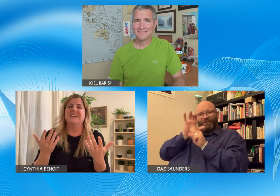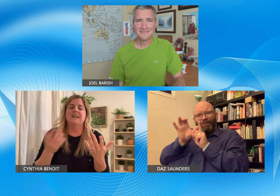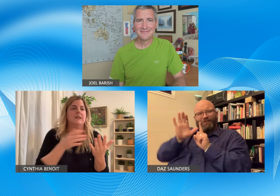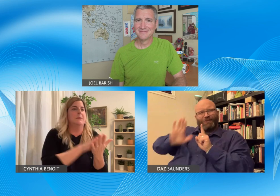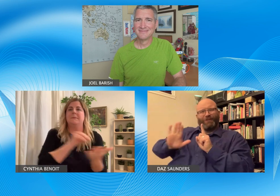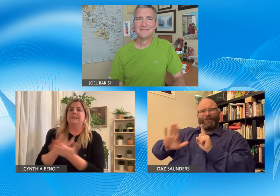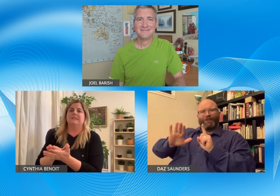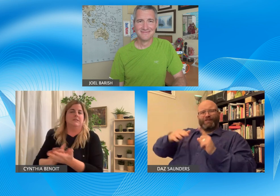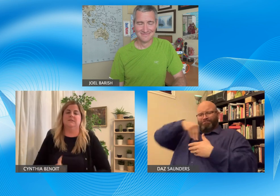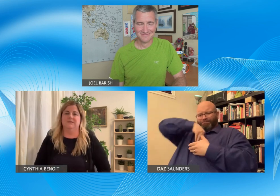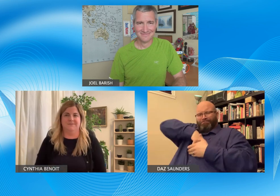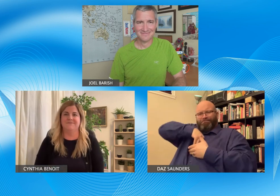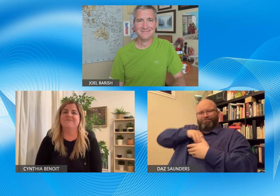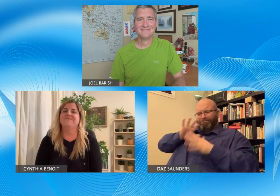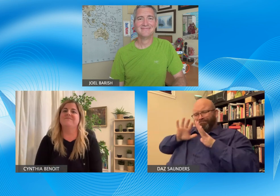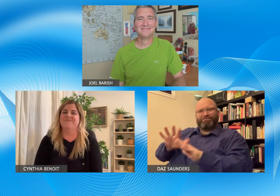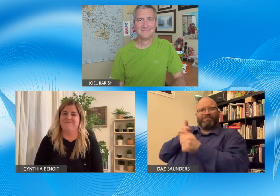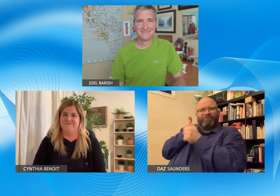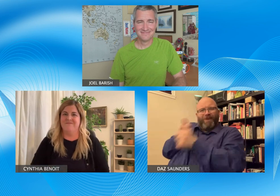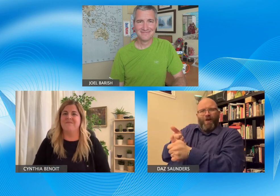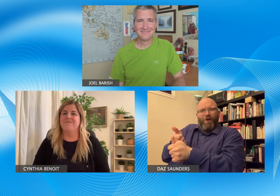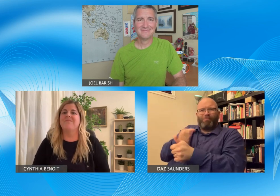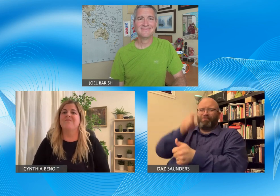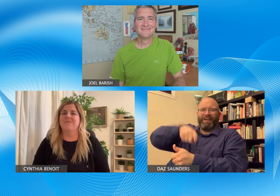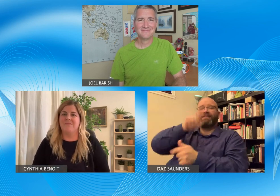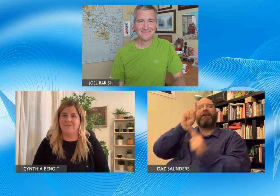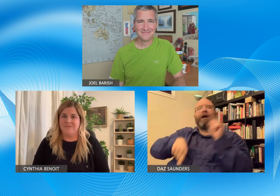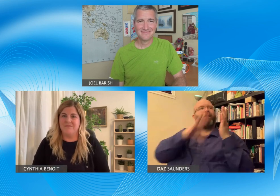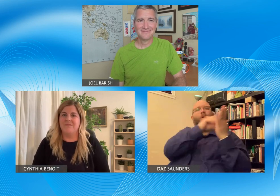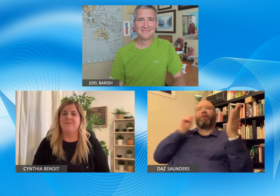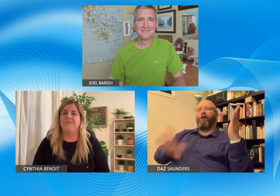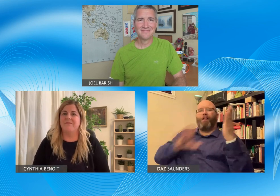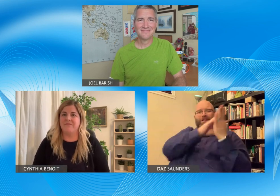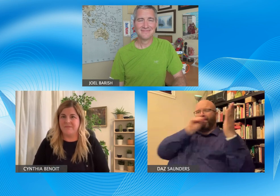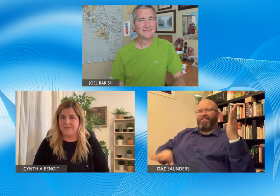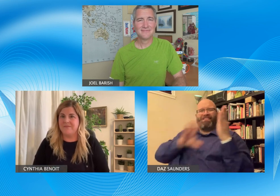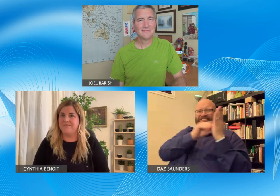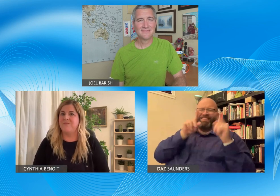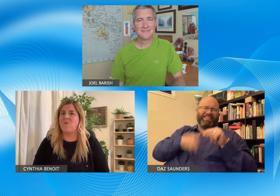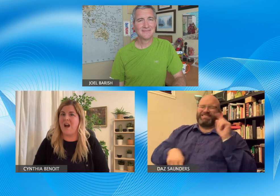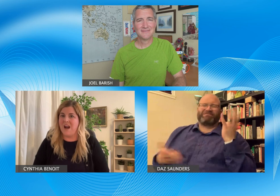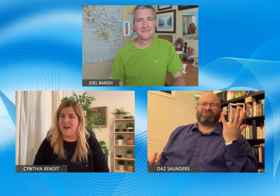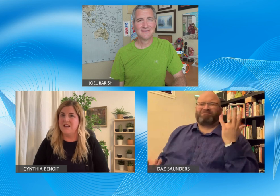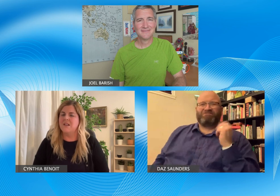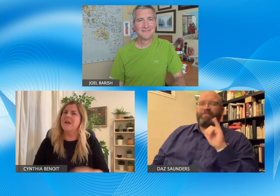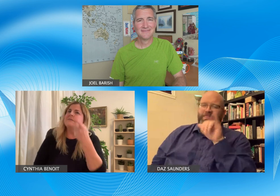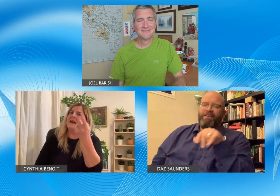intrinsic cultural aspects and align it with the language. You simply can’t duplicate it and expect it to be the same.